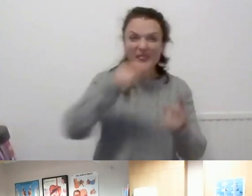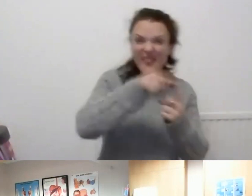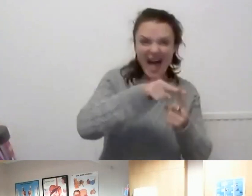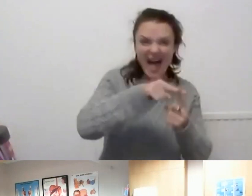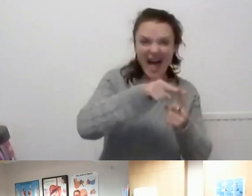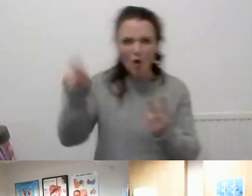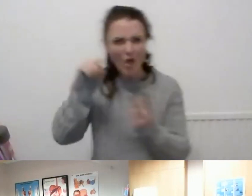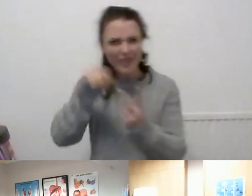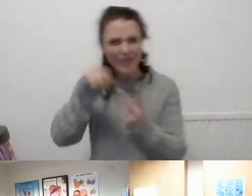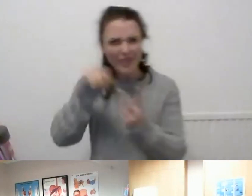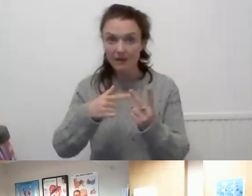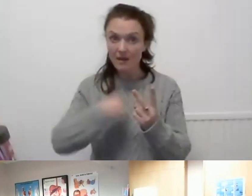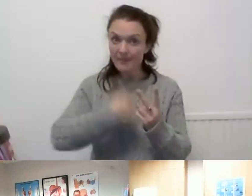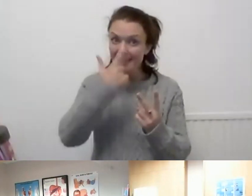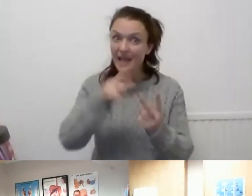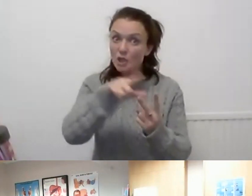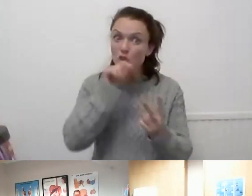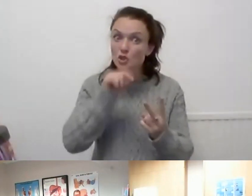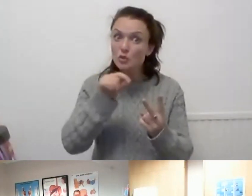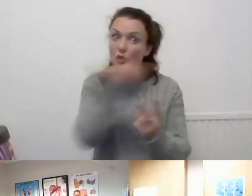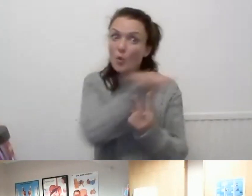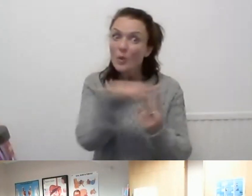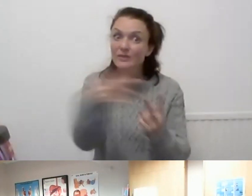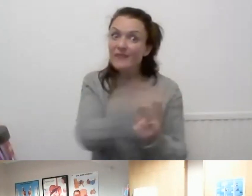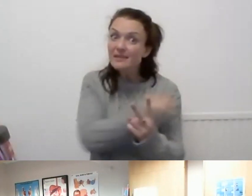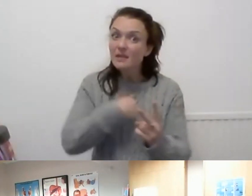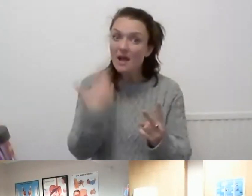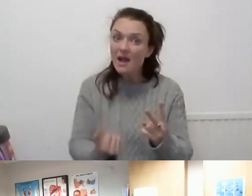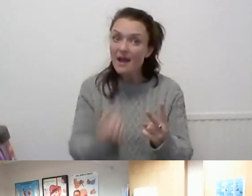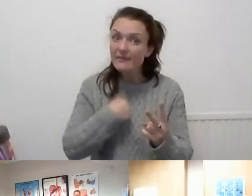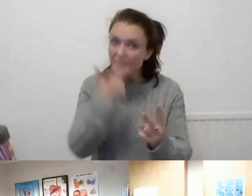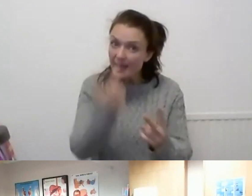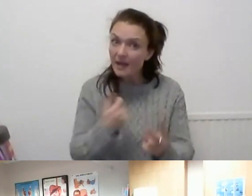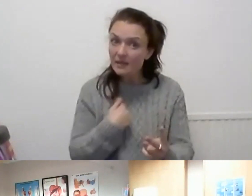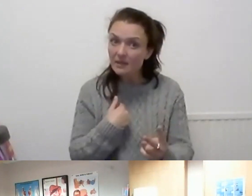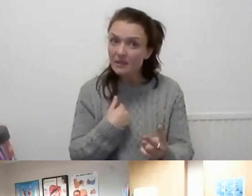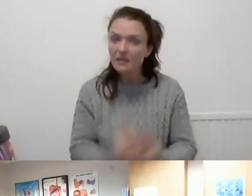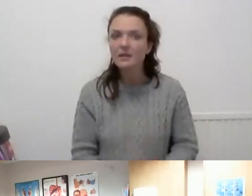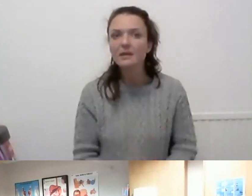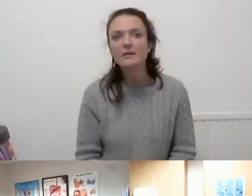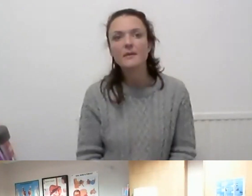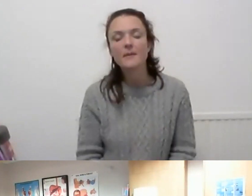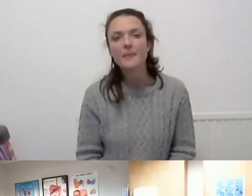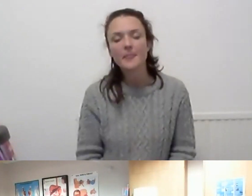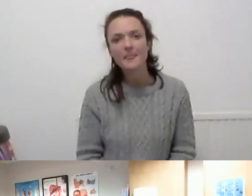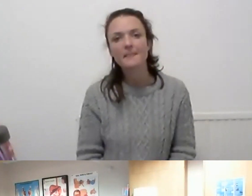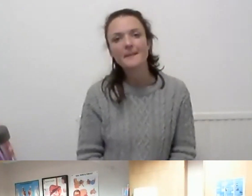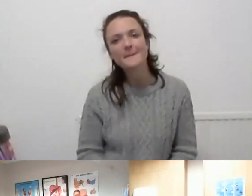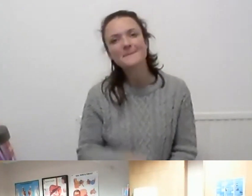Can I choose to add them at the moment there are there are only a few reasons why